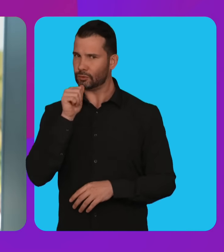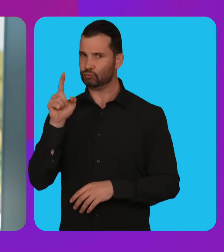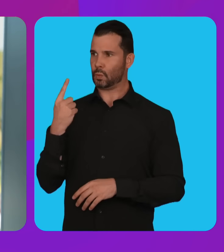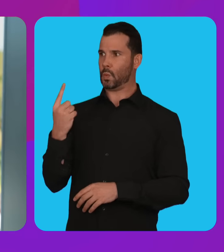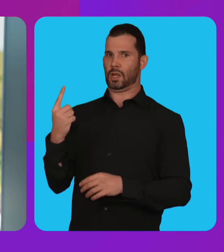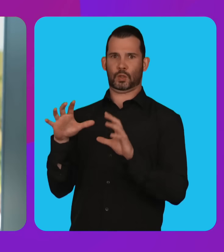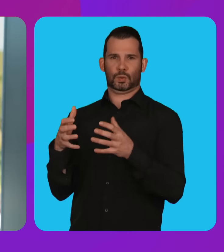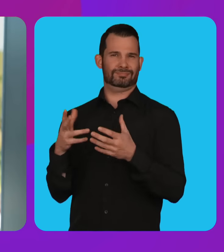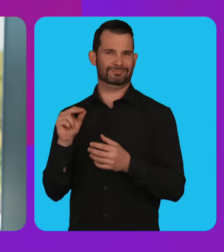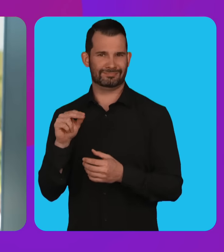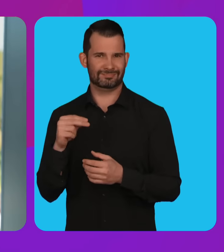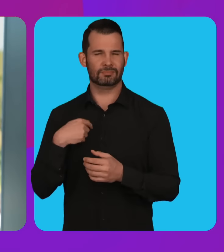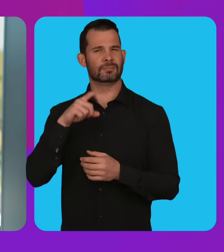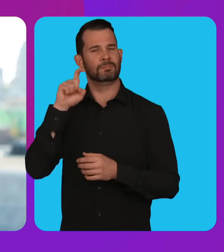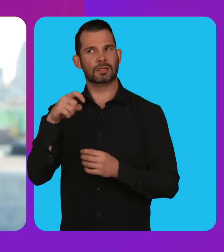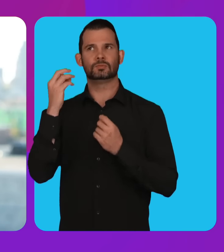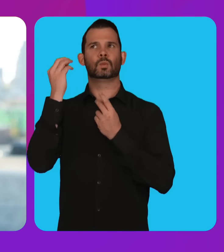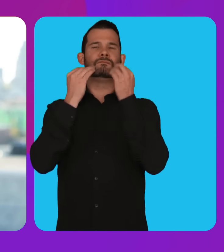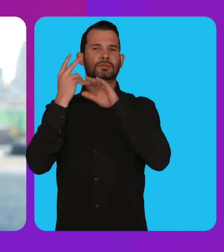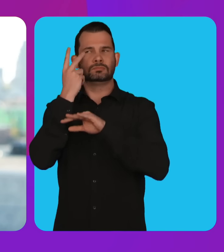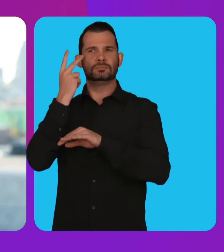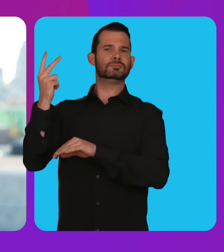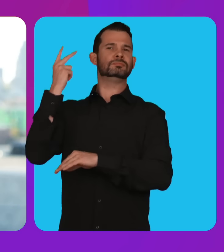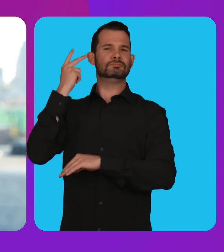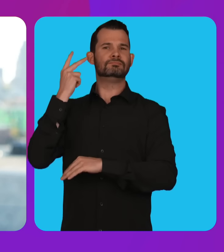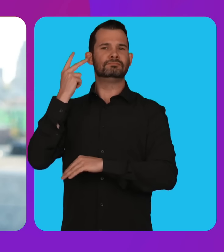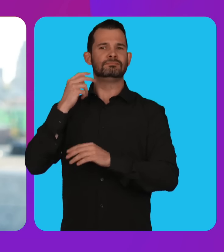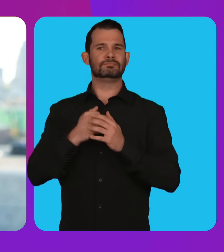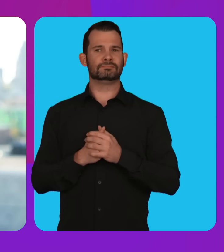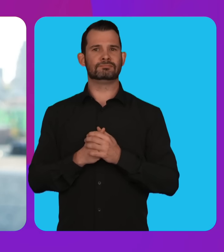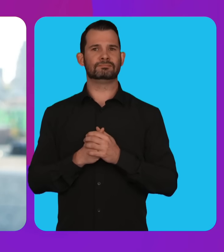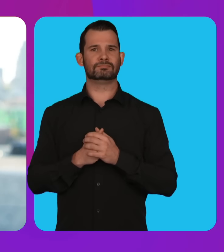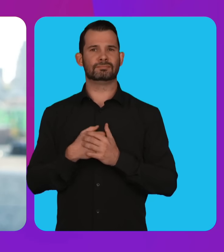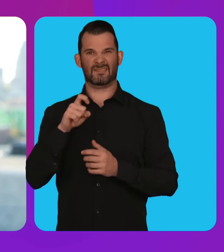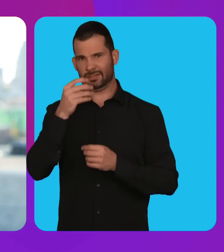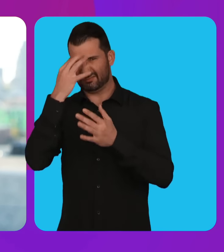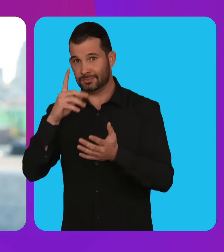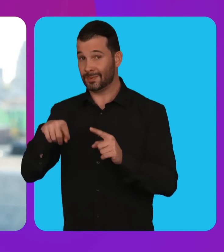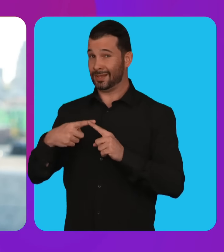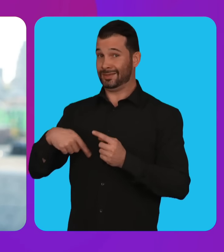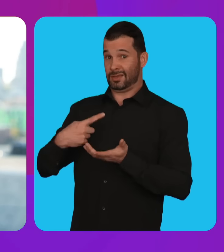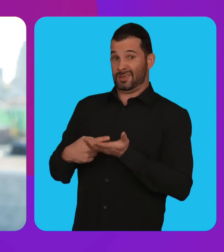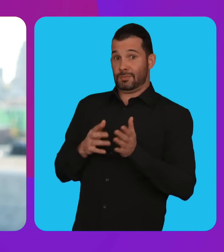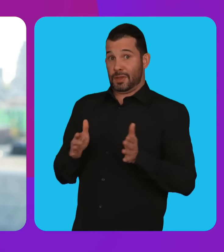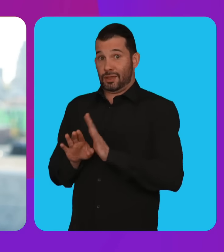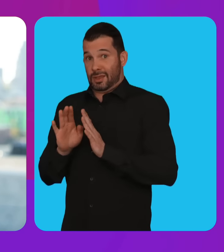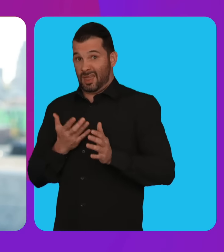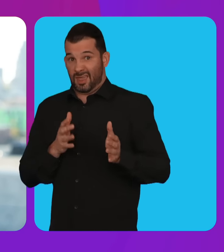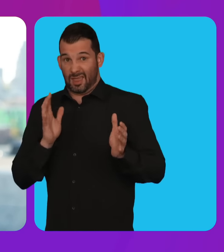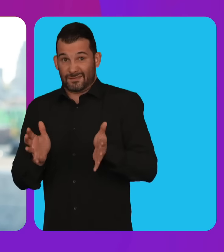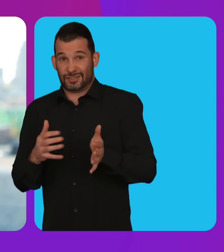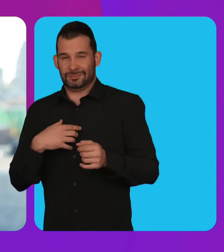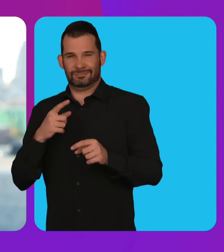We must reflect. I have to tell you that while preparing for our conversation, you know, I couldn't help noticing how you were